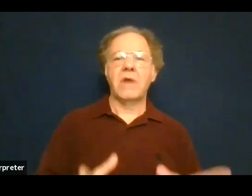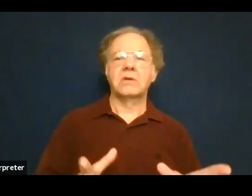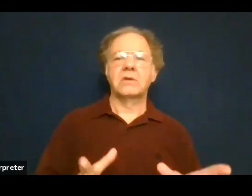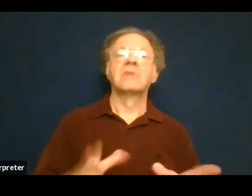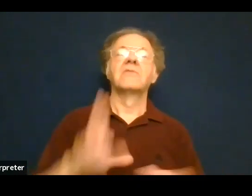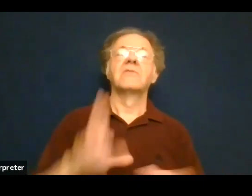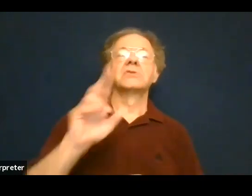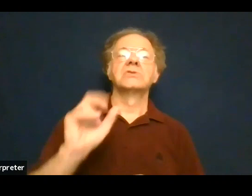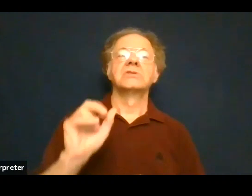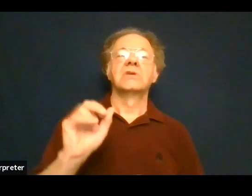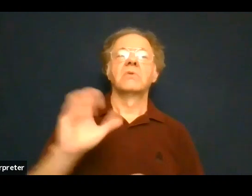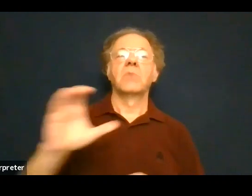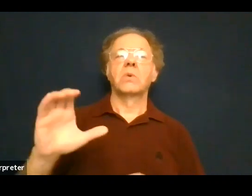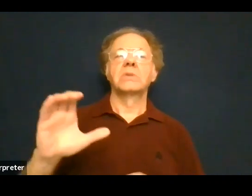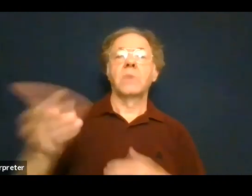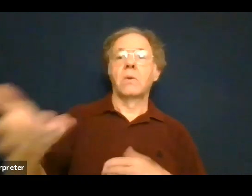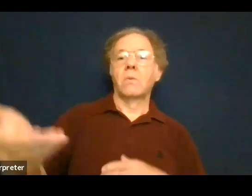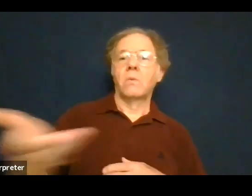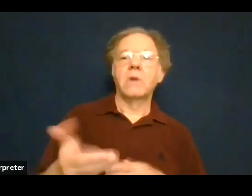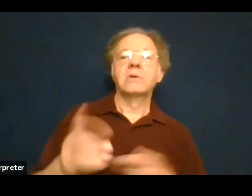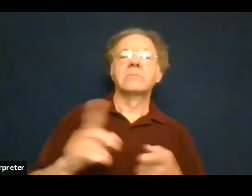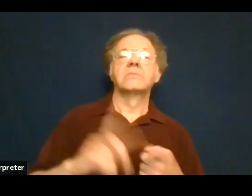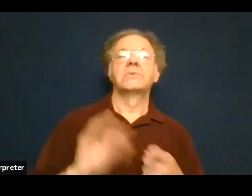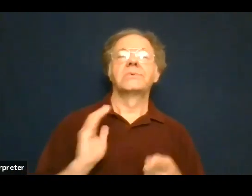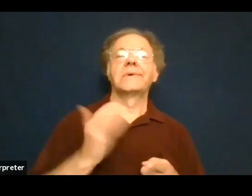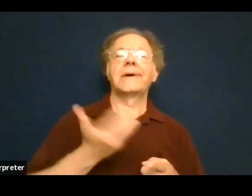Welcome to our "Ask the Researchers" panel--